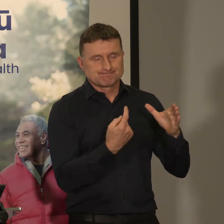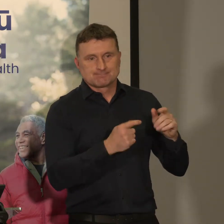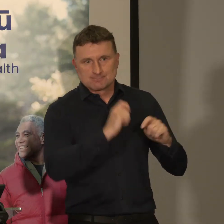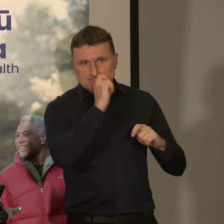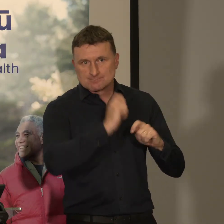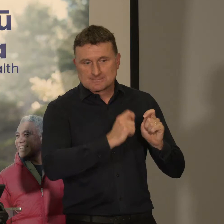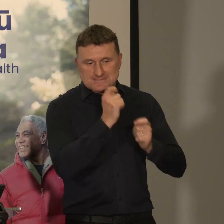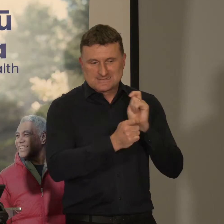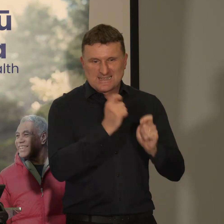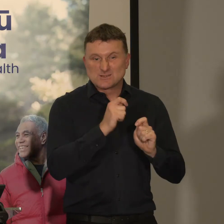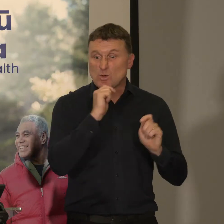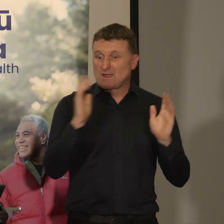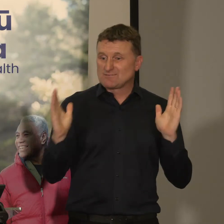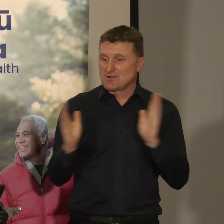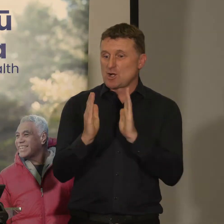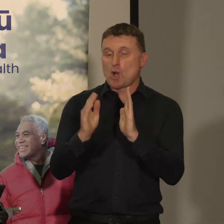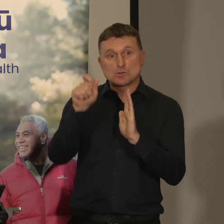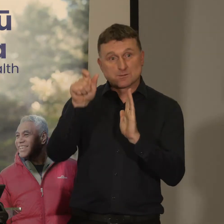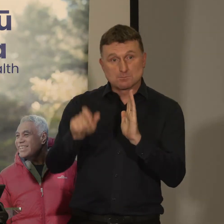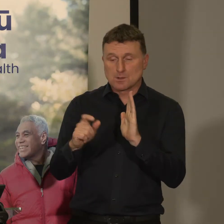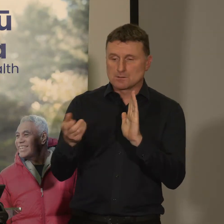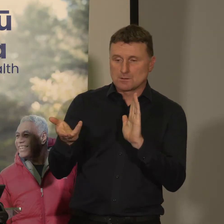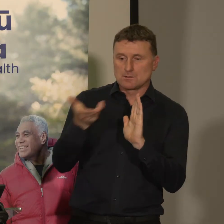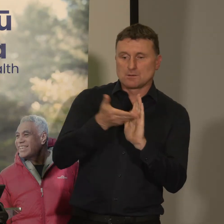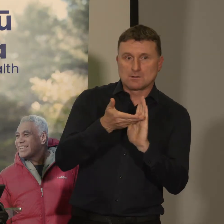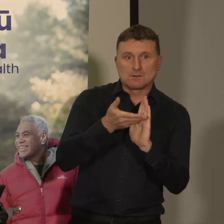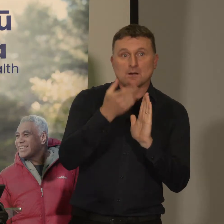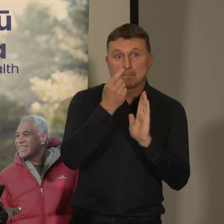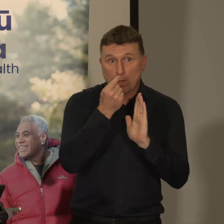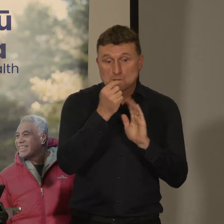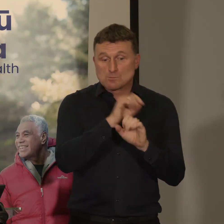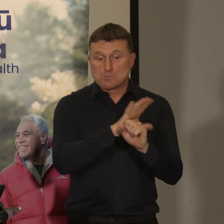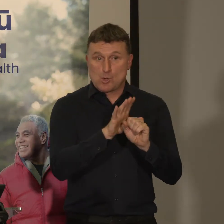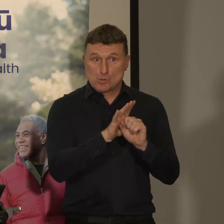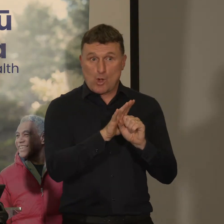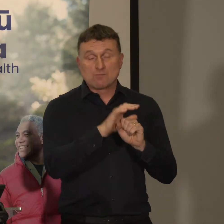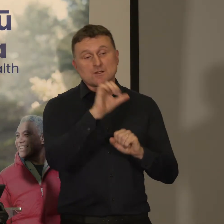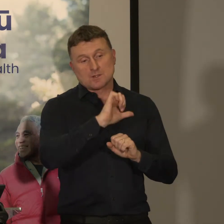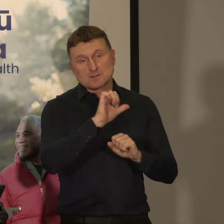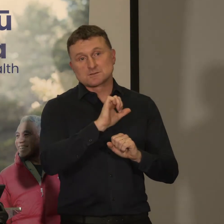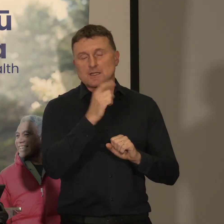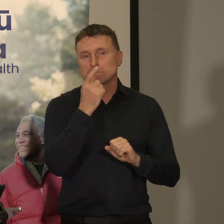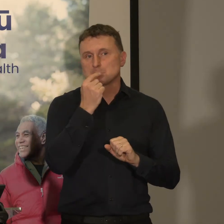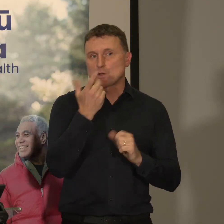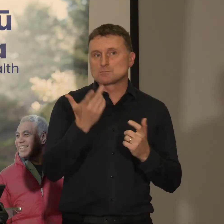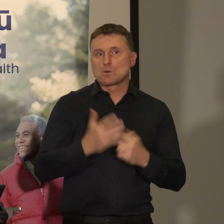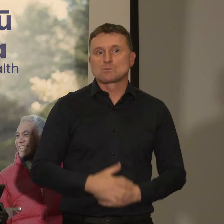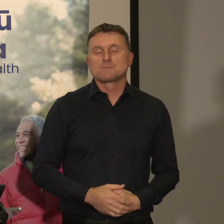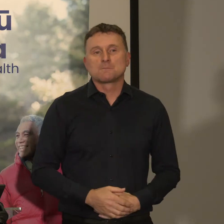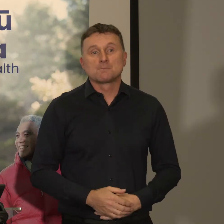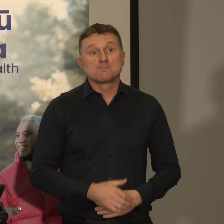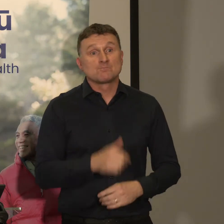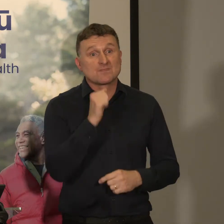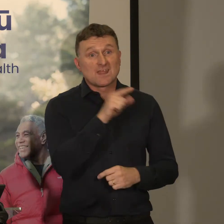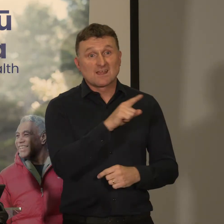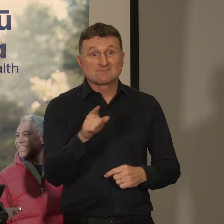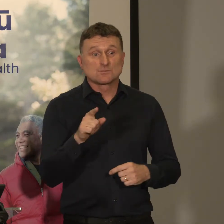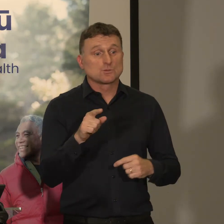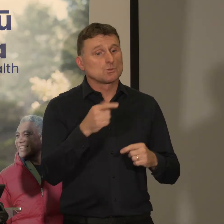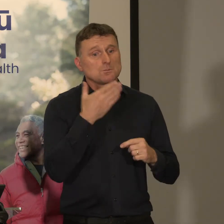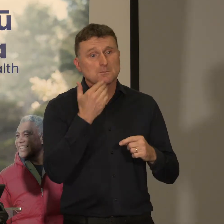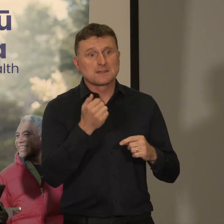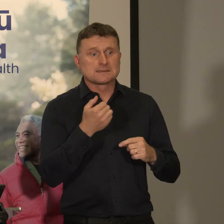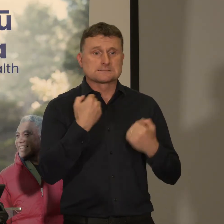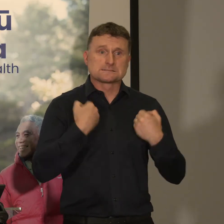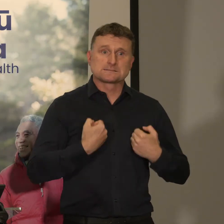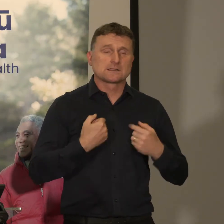symptoms that have been